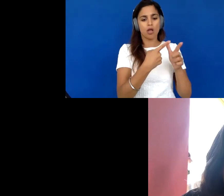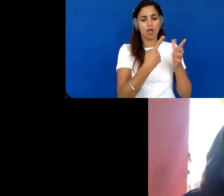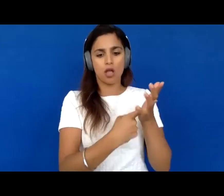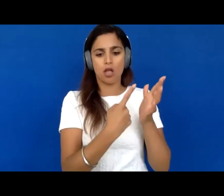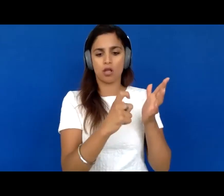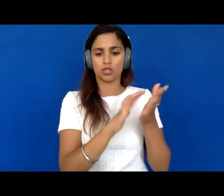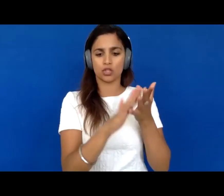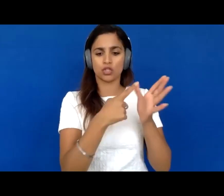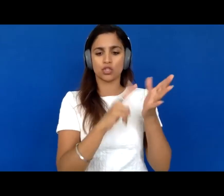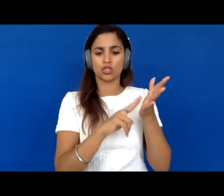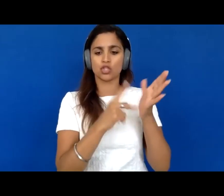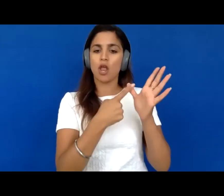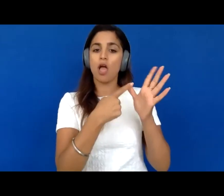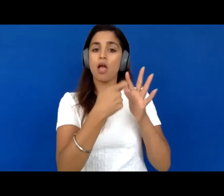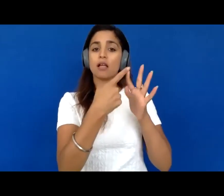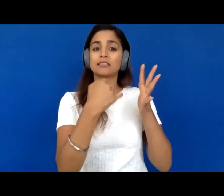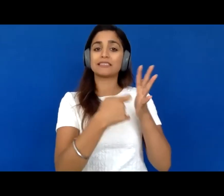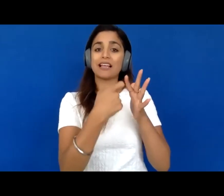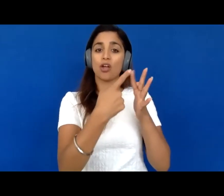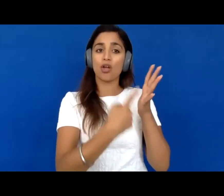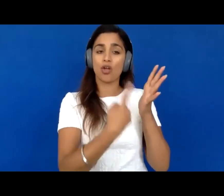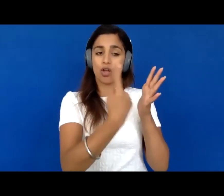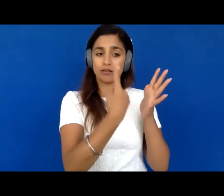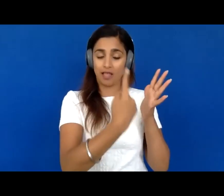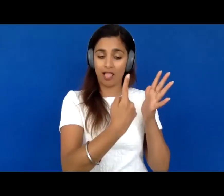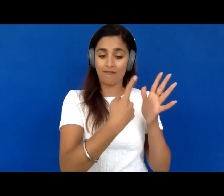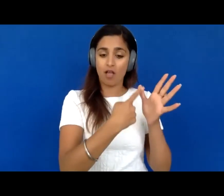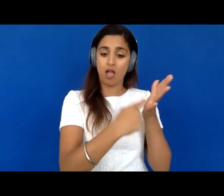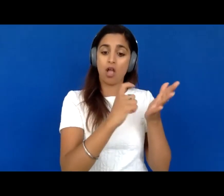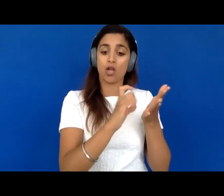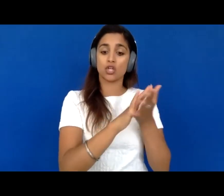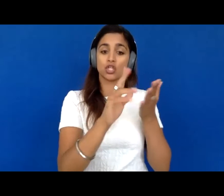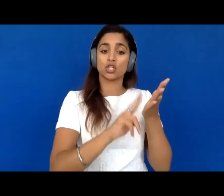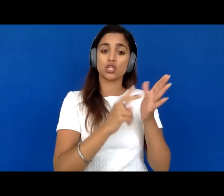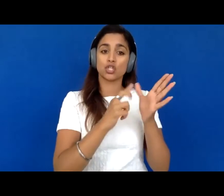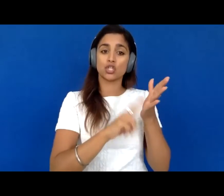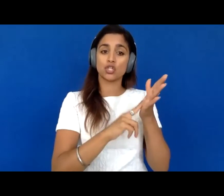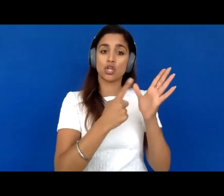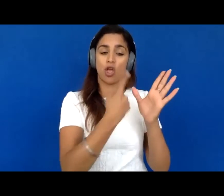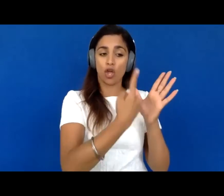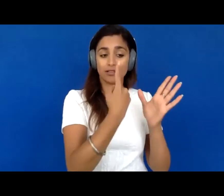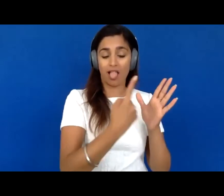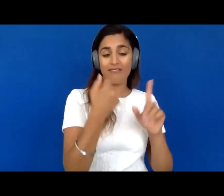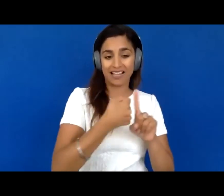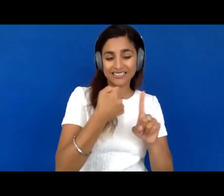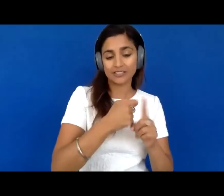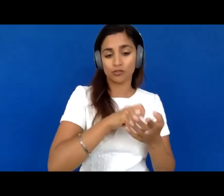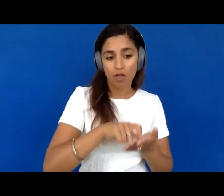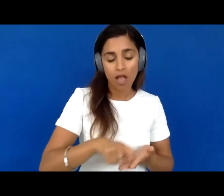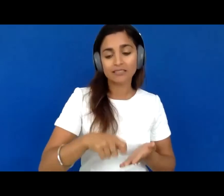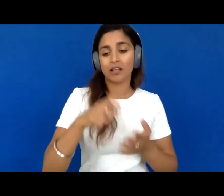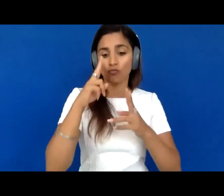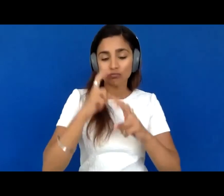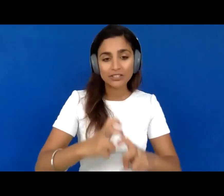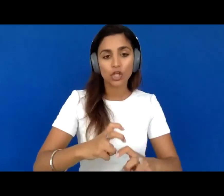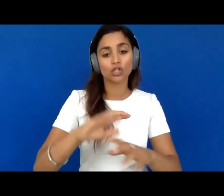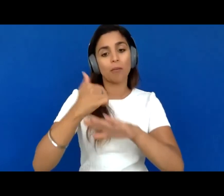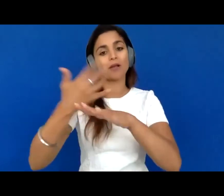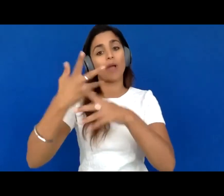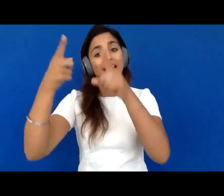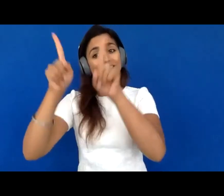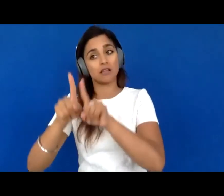China is also a rights-based activist writer researcher based in Chennai India